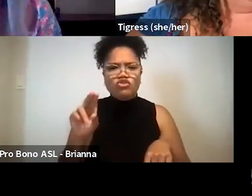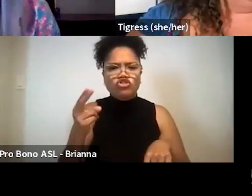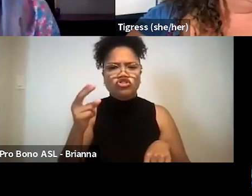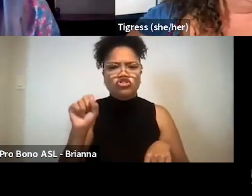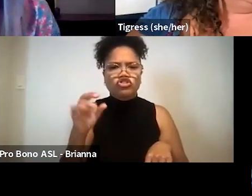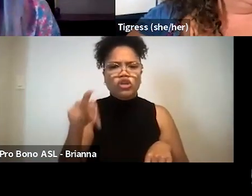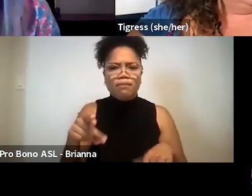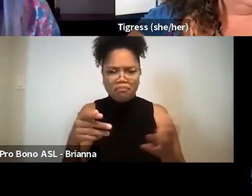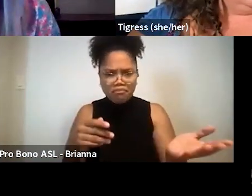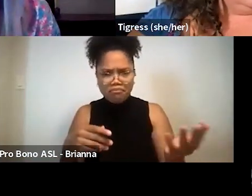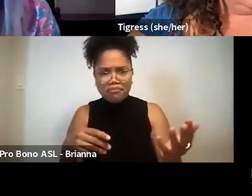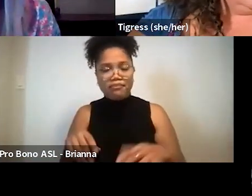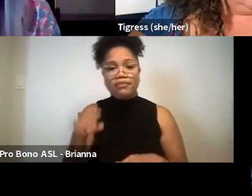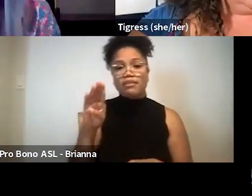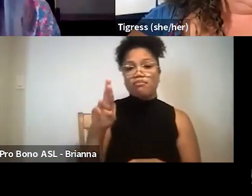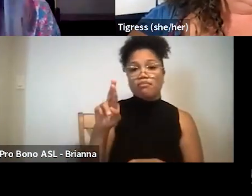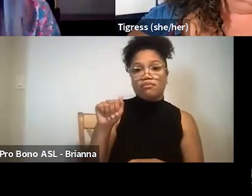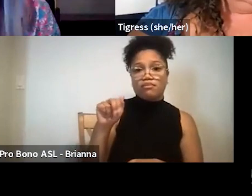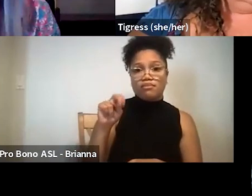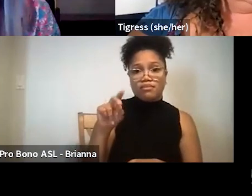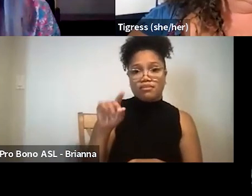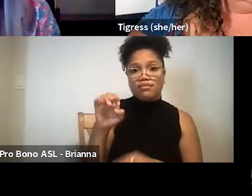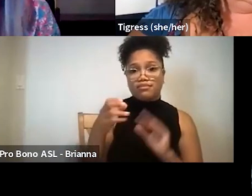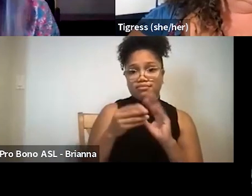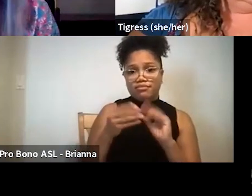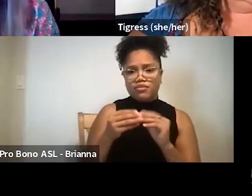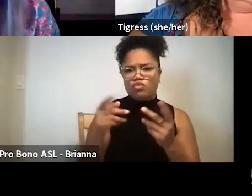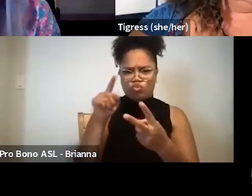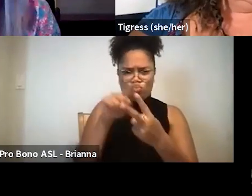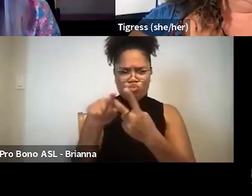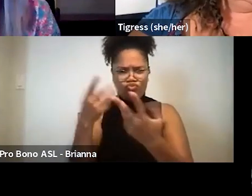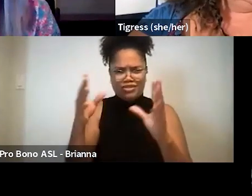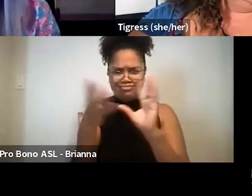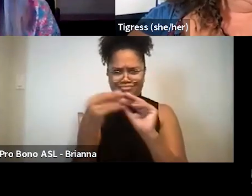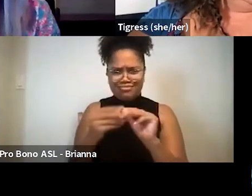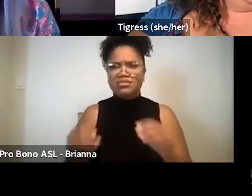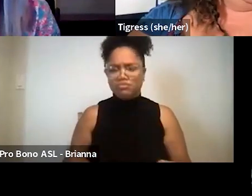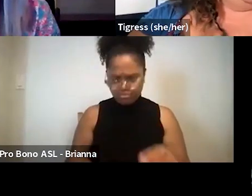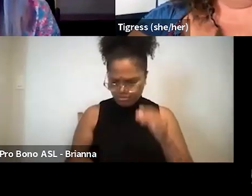I just think I mean, what you have said TigerSwan, Melissa said, I just want to echo.